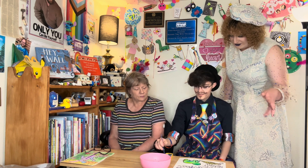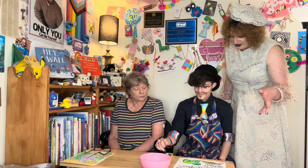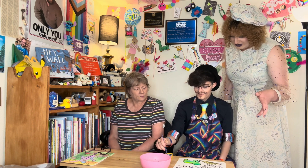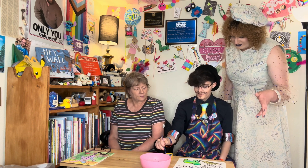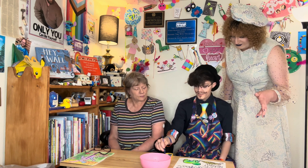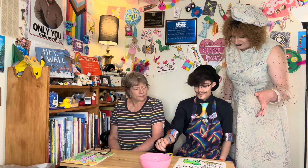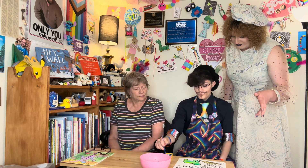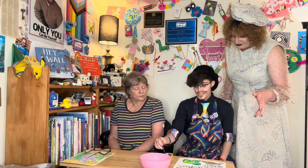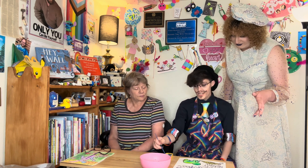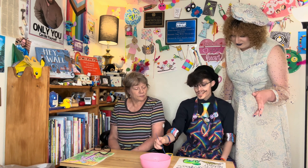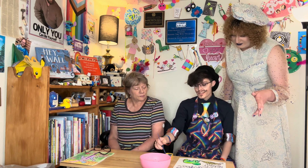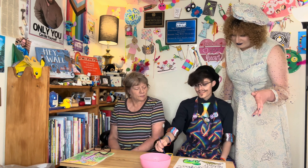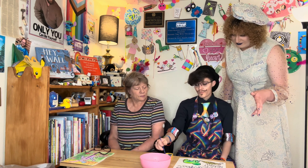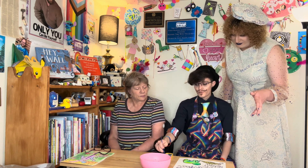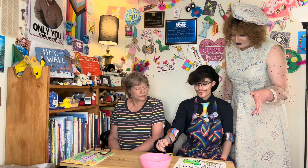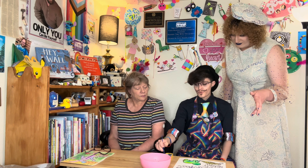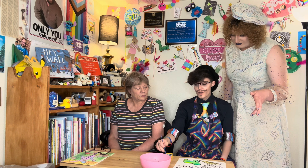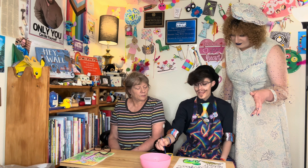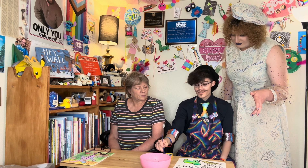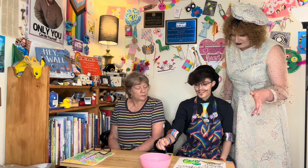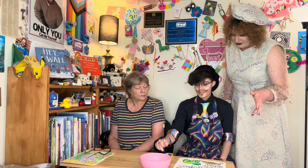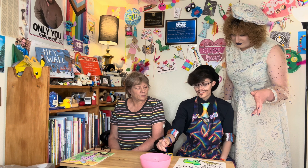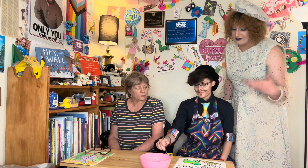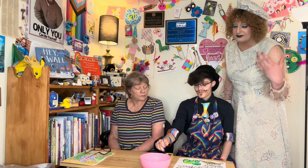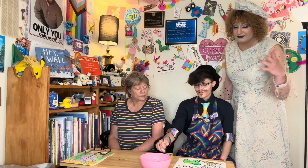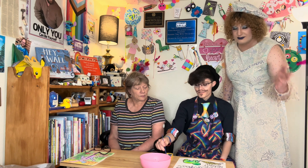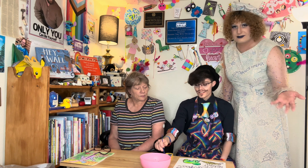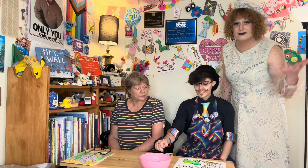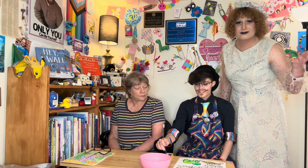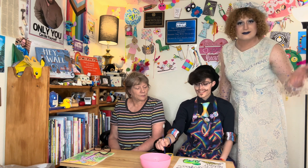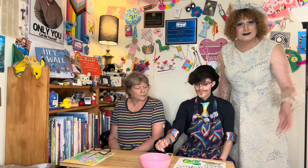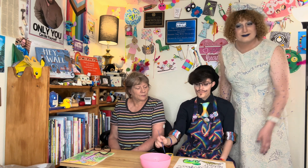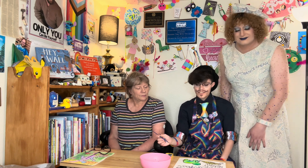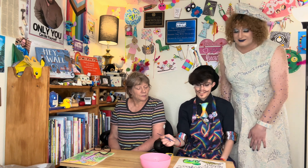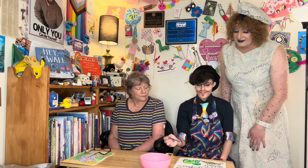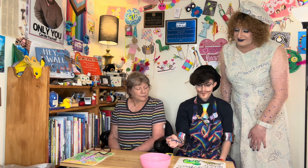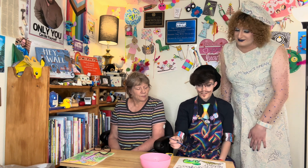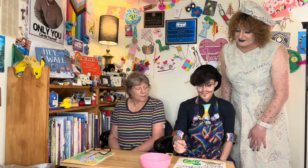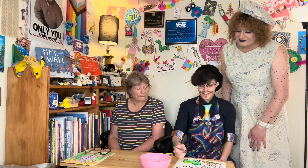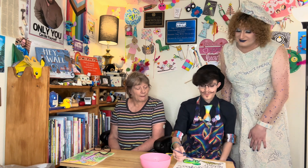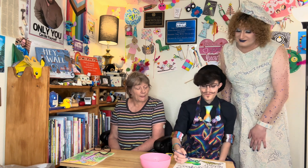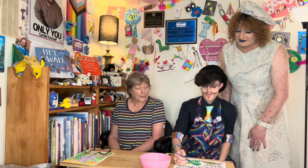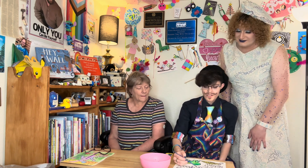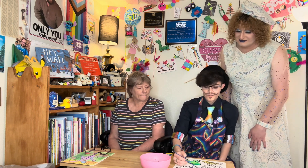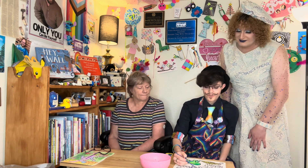you need to? KAI: Green is blue and yellow. So it's mixing different kinds of colors to make different